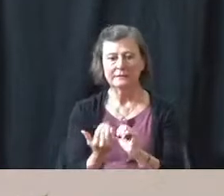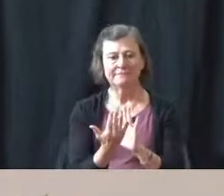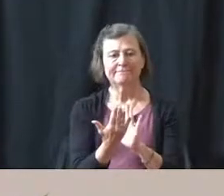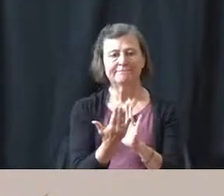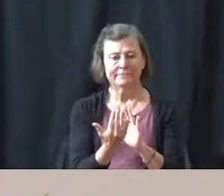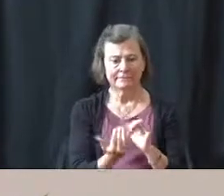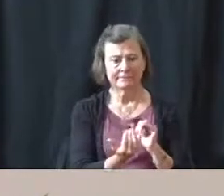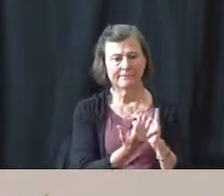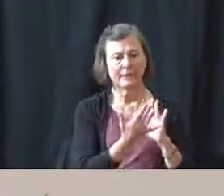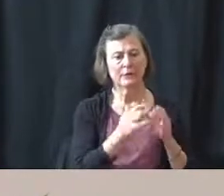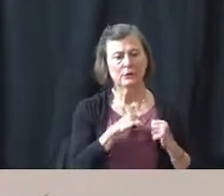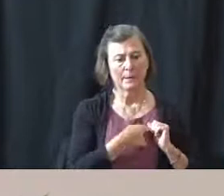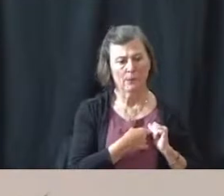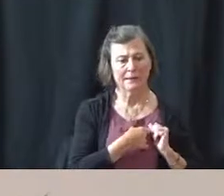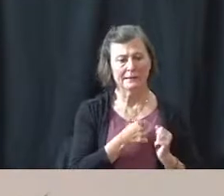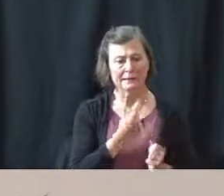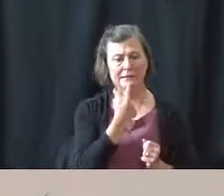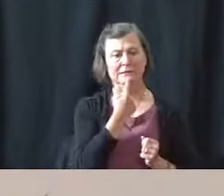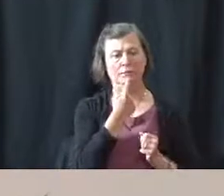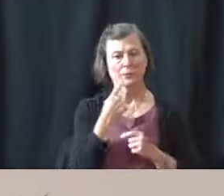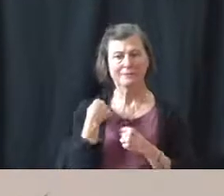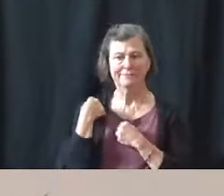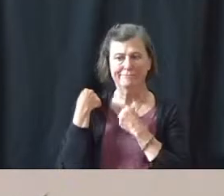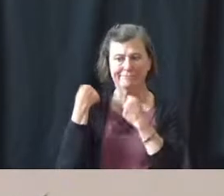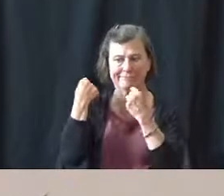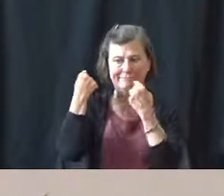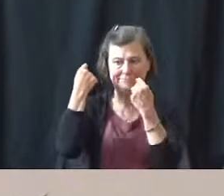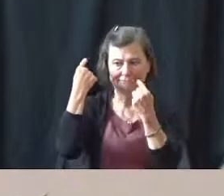and disappointment in your life.